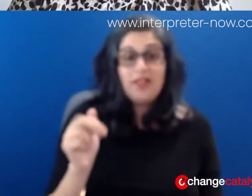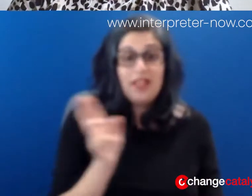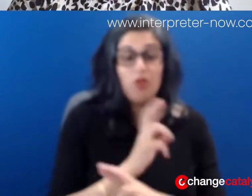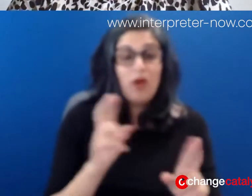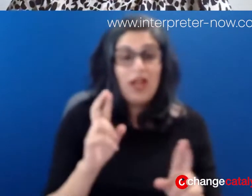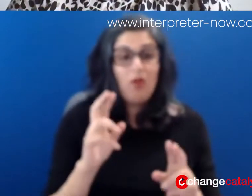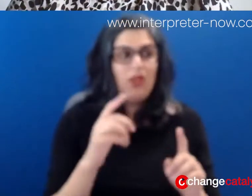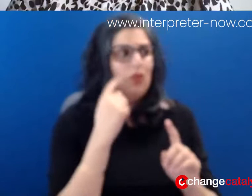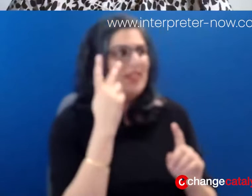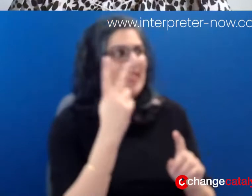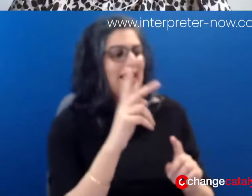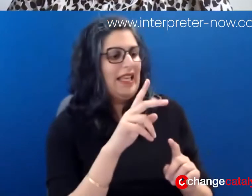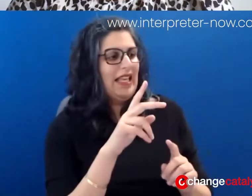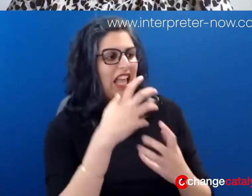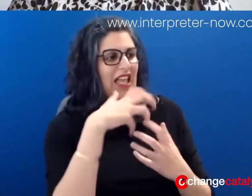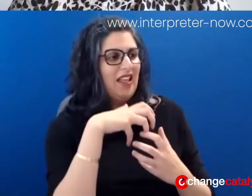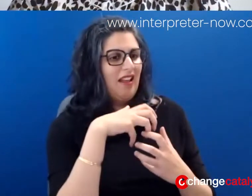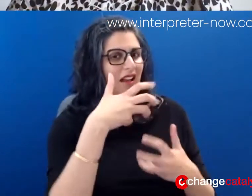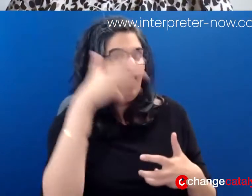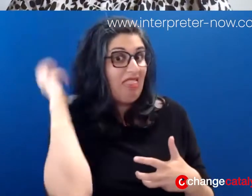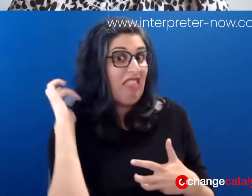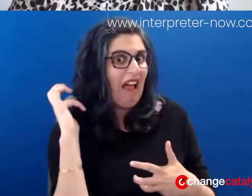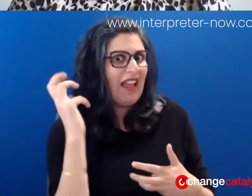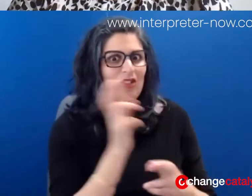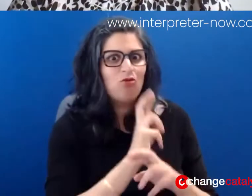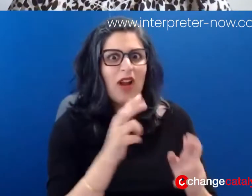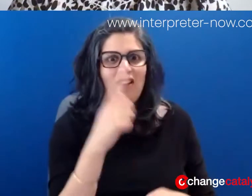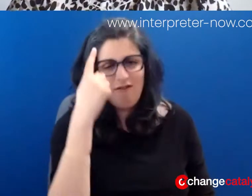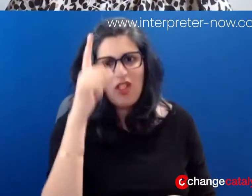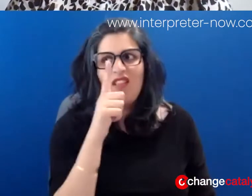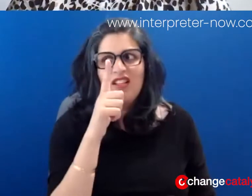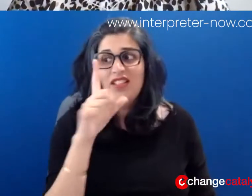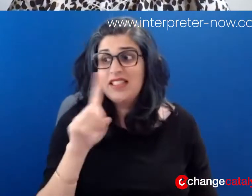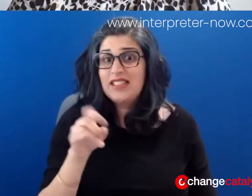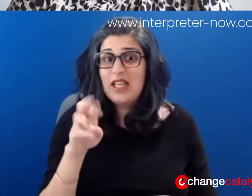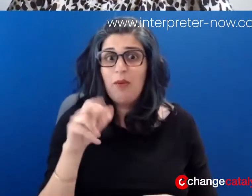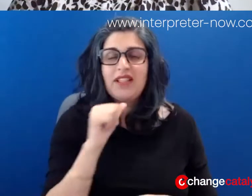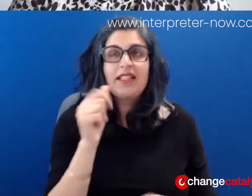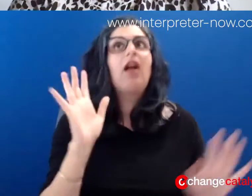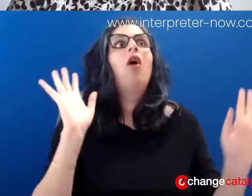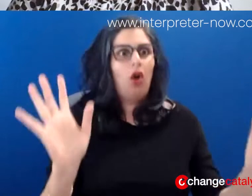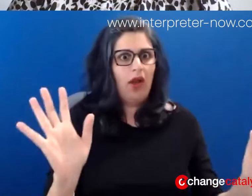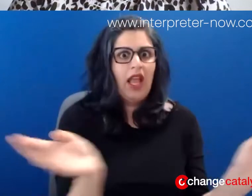Poor zebra, who's slow, is going to wind up being lunch for the lion, but the rest of us are going to get to safety.